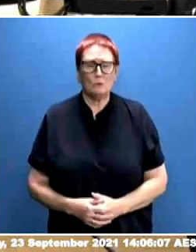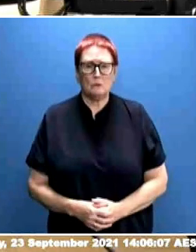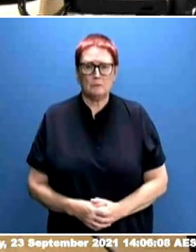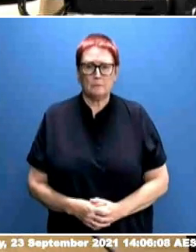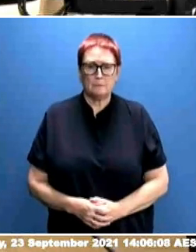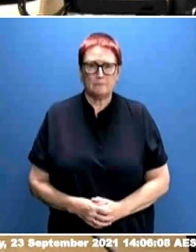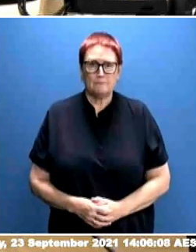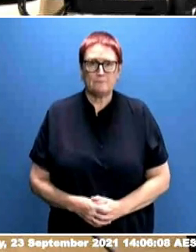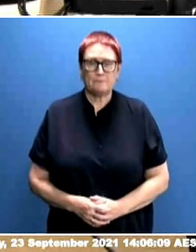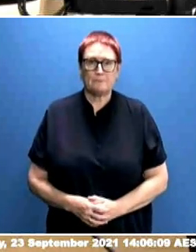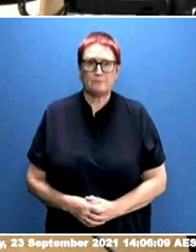Yes, I will.